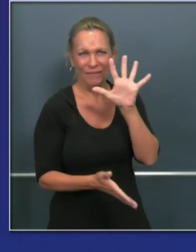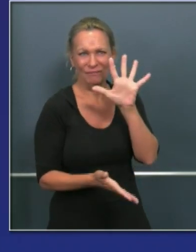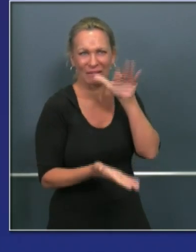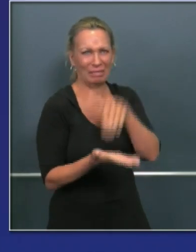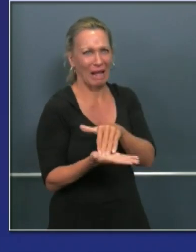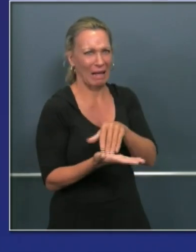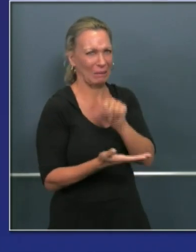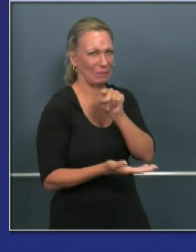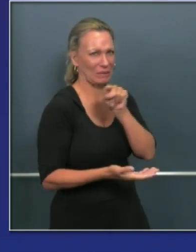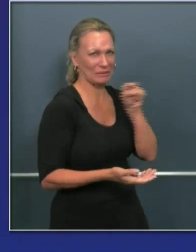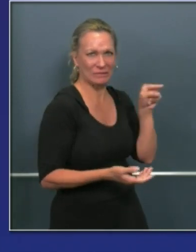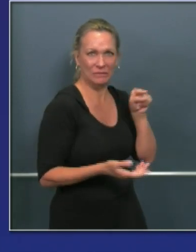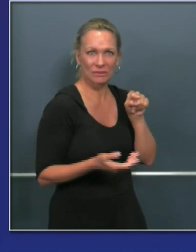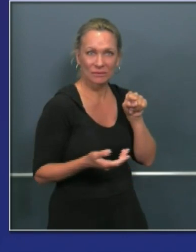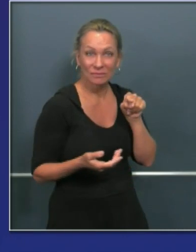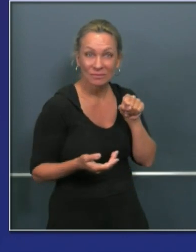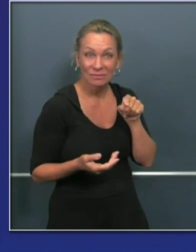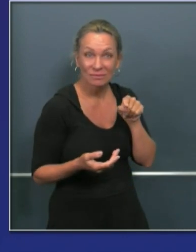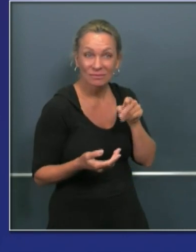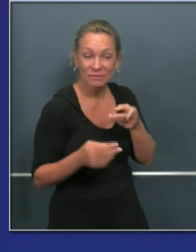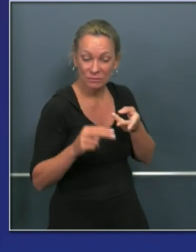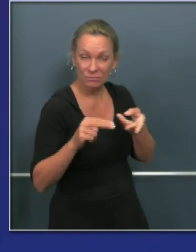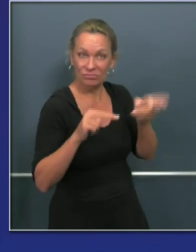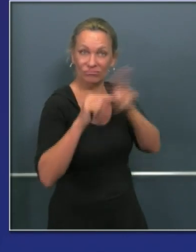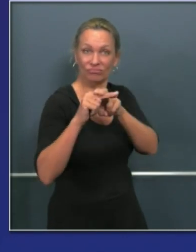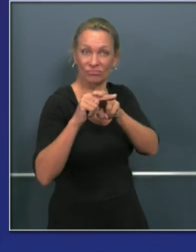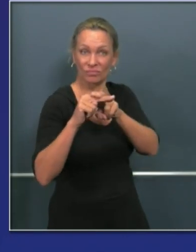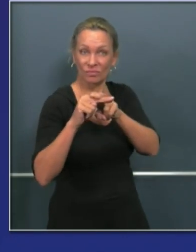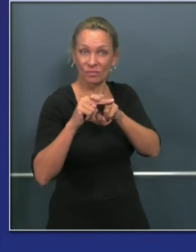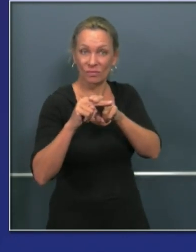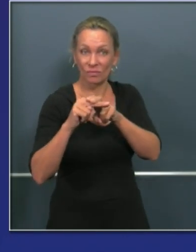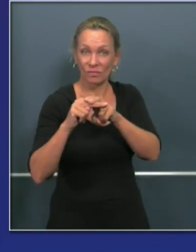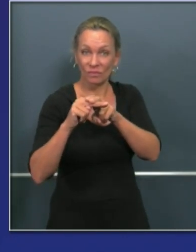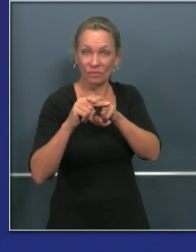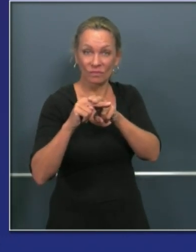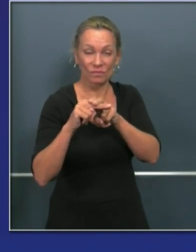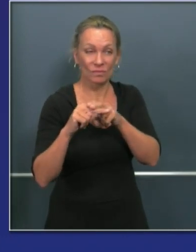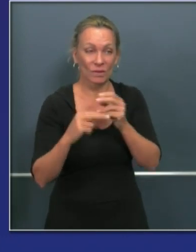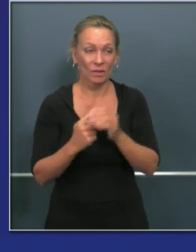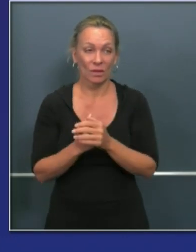NEW CASES ON FRIDAY SATURDAY, 4,800 AND 10 AND OF COURSE YOU